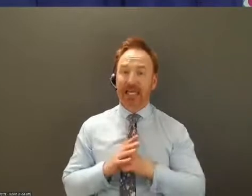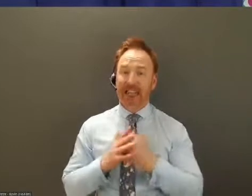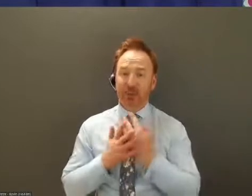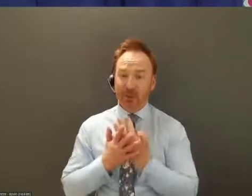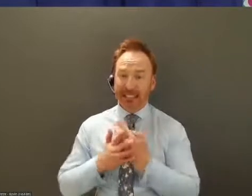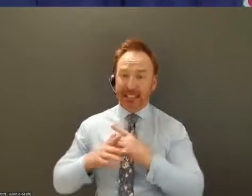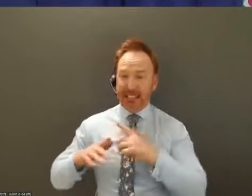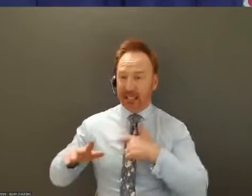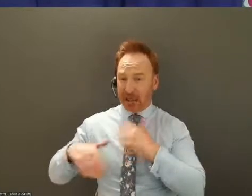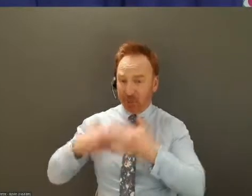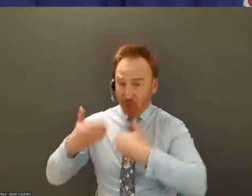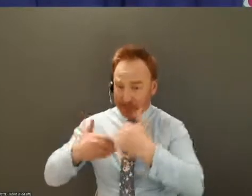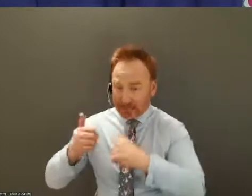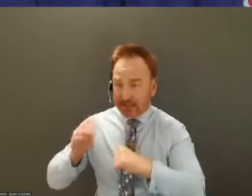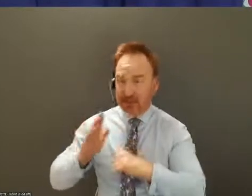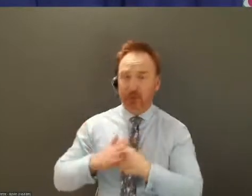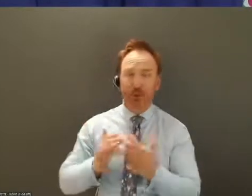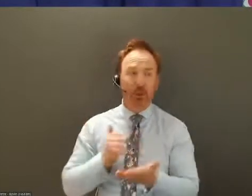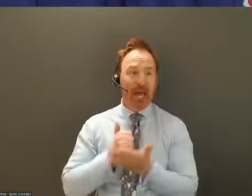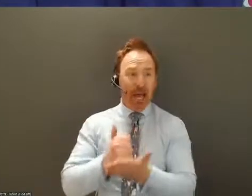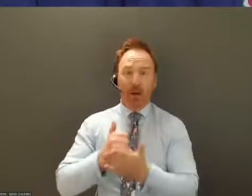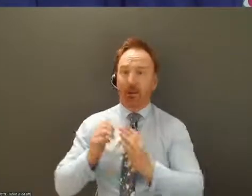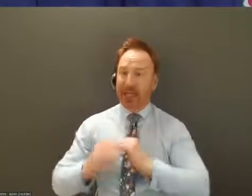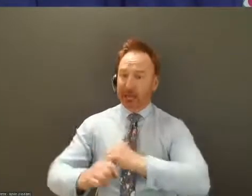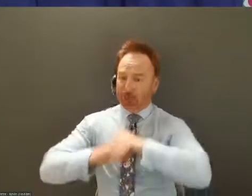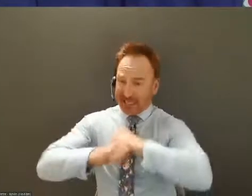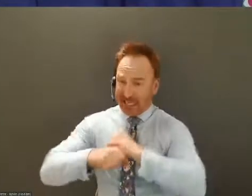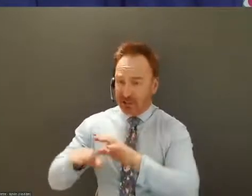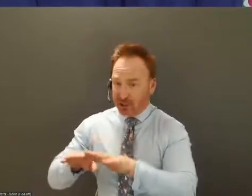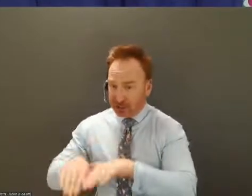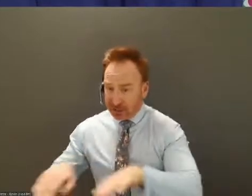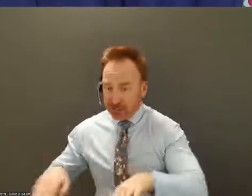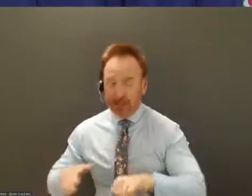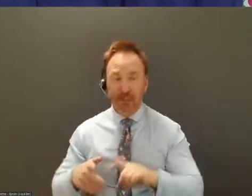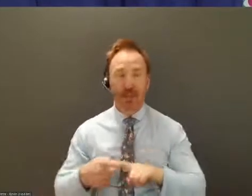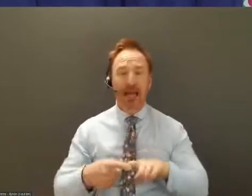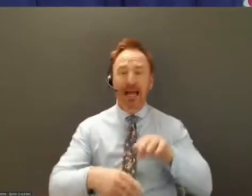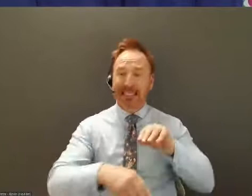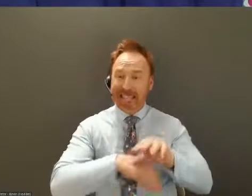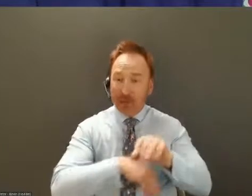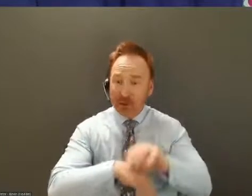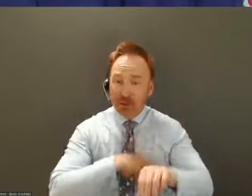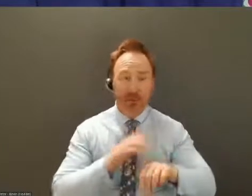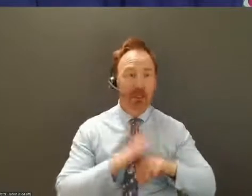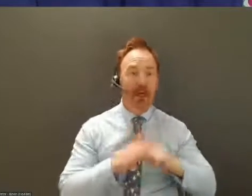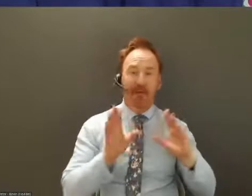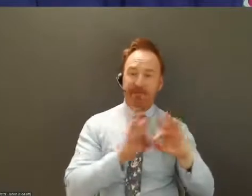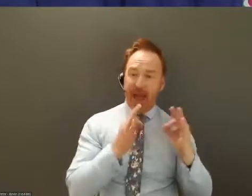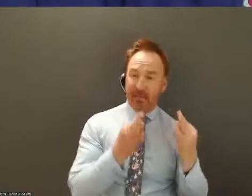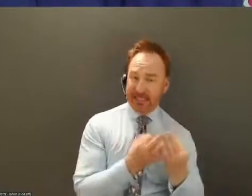prevent or reduce the threat of the next outbreak. For there will be more